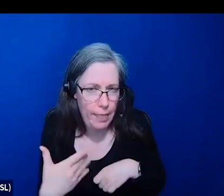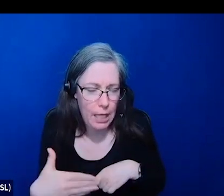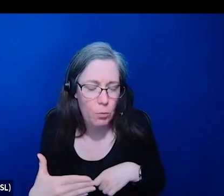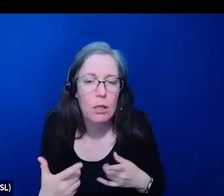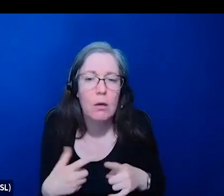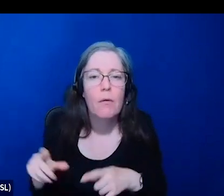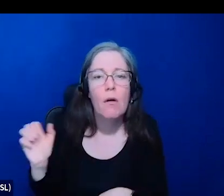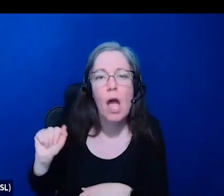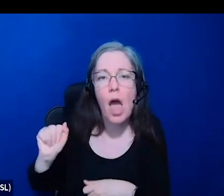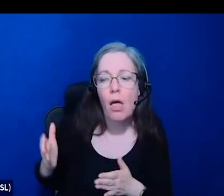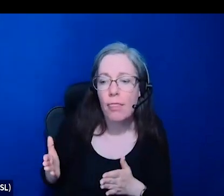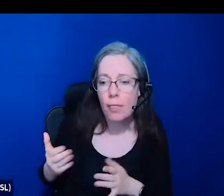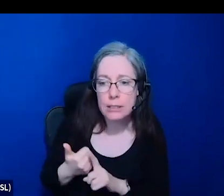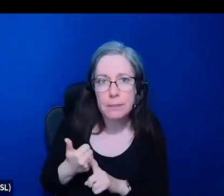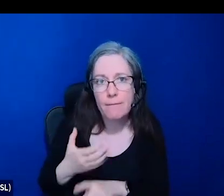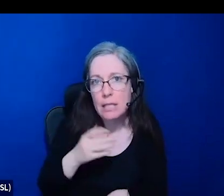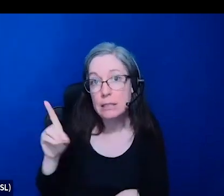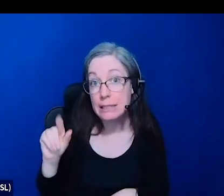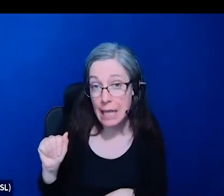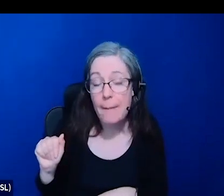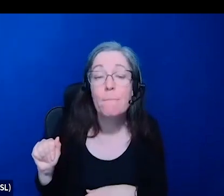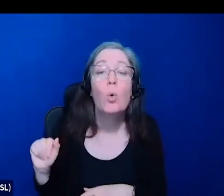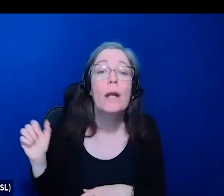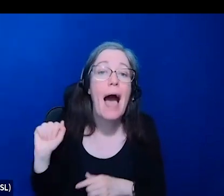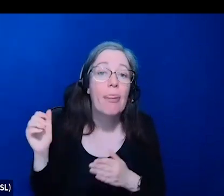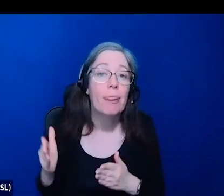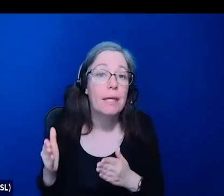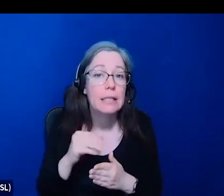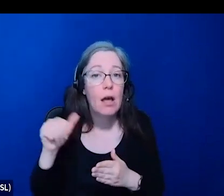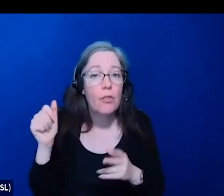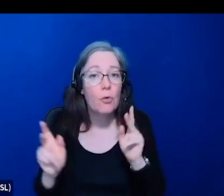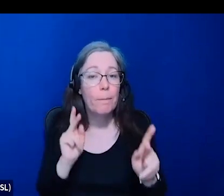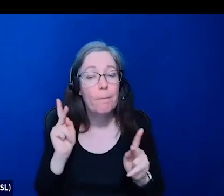Athletes and disabled athletes and other folks who are nature lovers